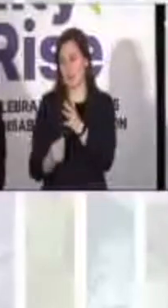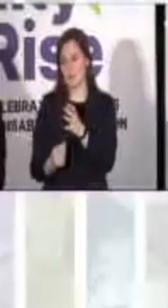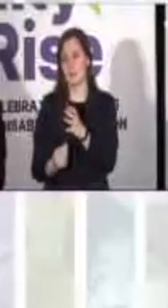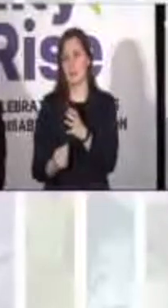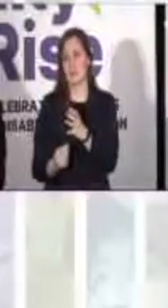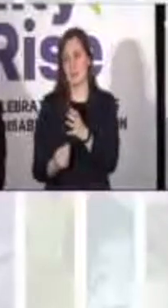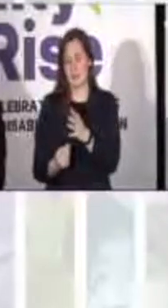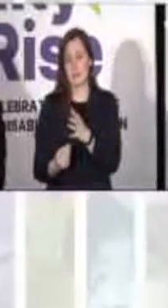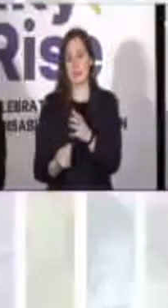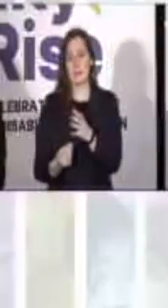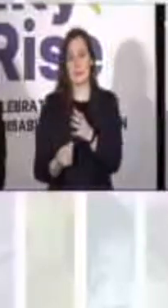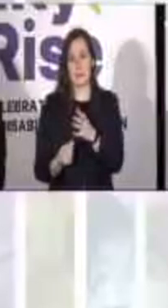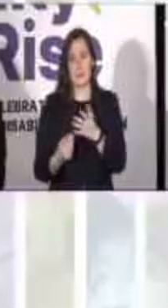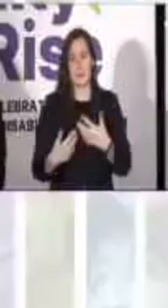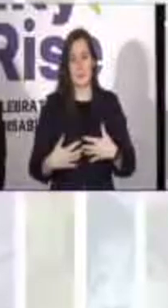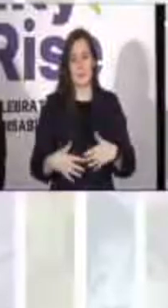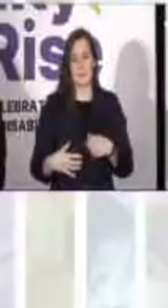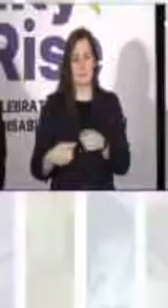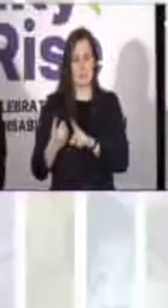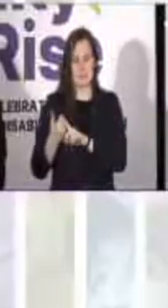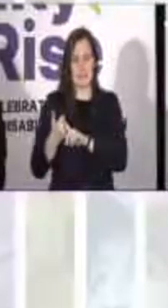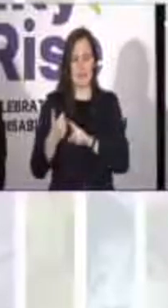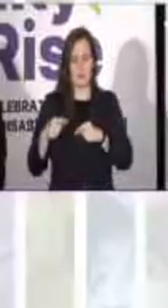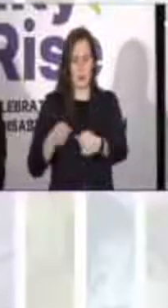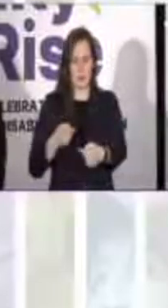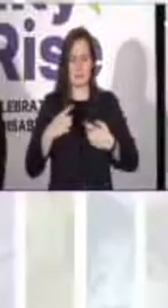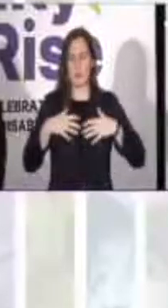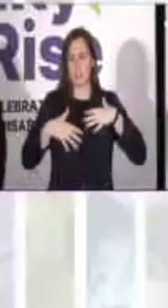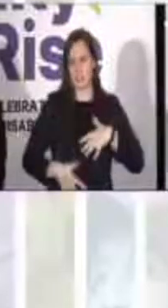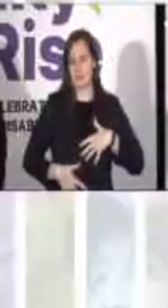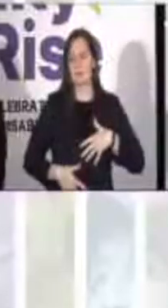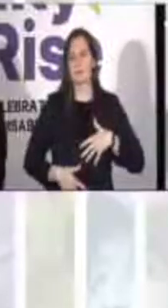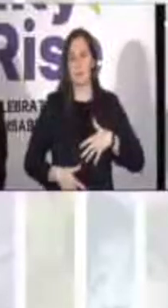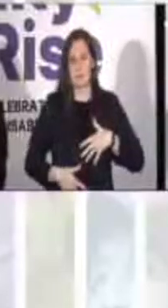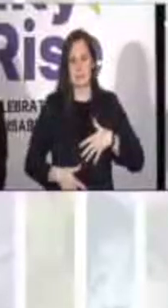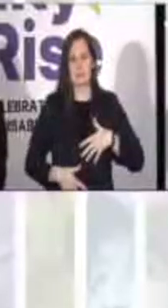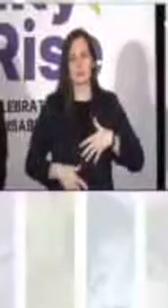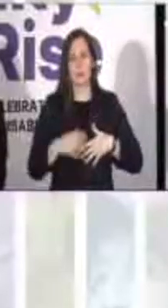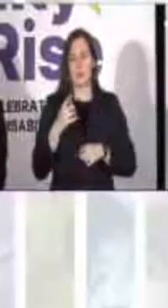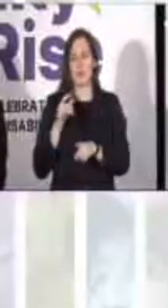I KNEW THEN THAT I NEEDED TO MAKE SOME CHANGES SO THAT MY FAMILY WOULD NEVER HAVE TO KNOW THE PAIN